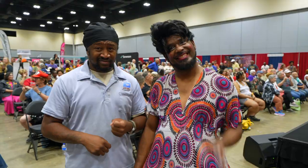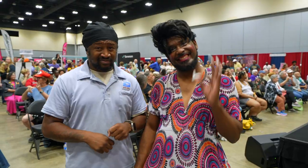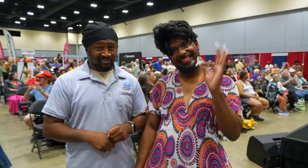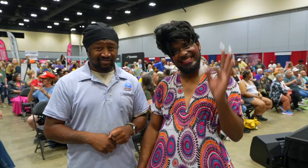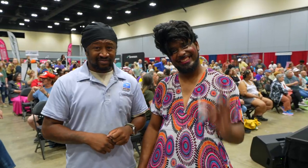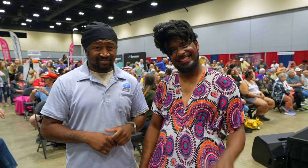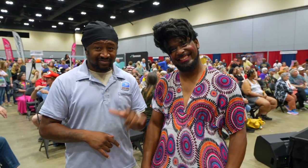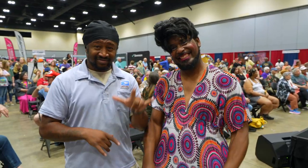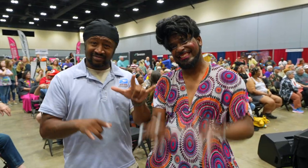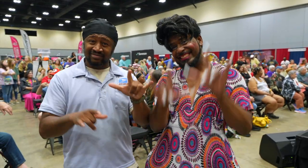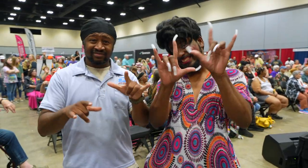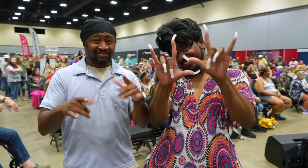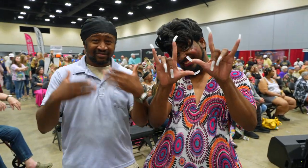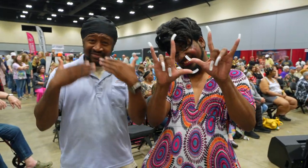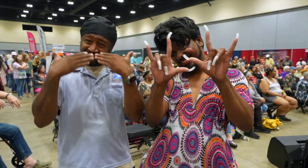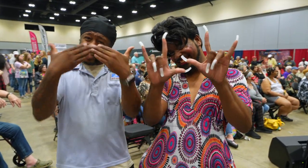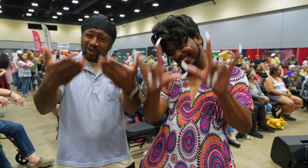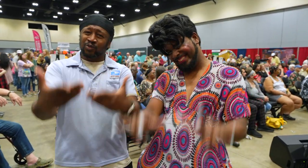Great! Thank you!